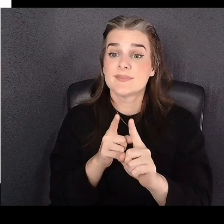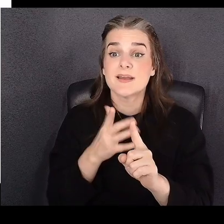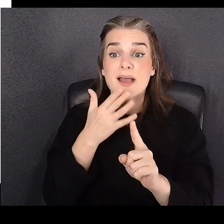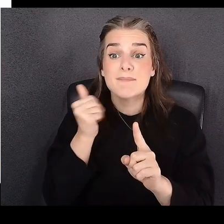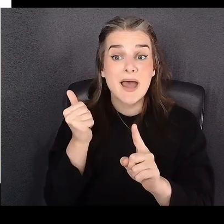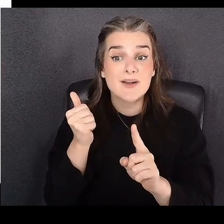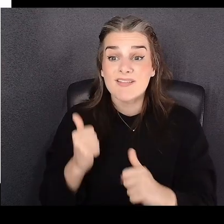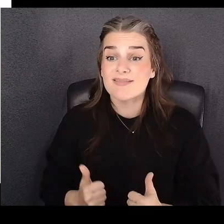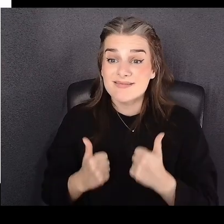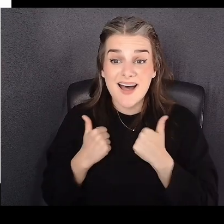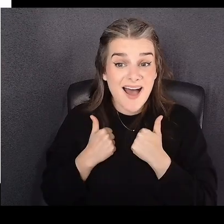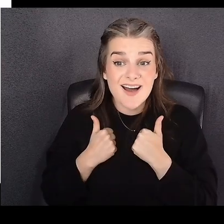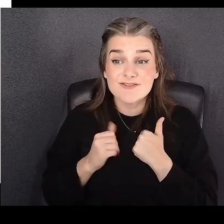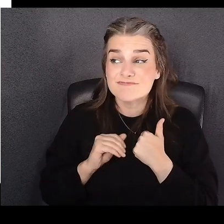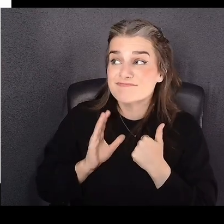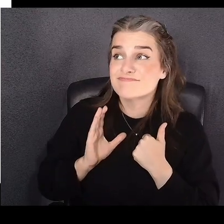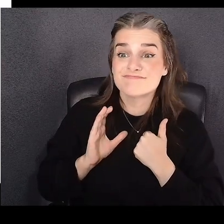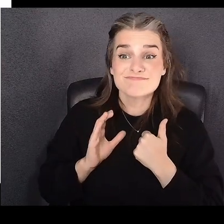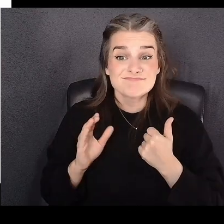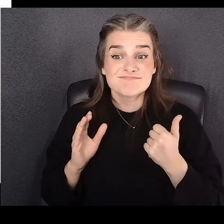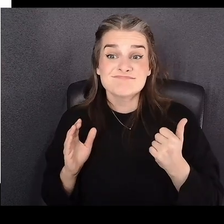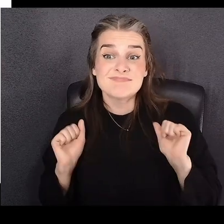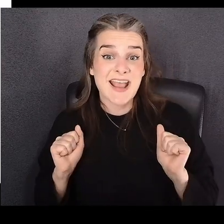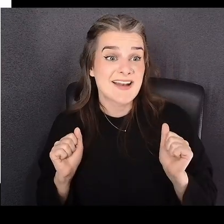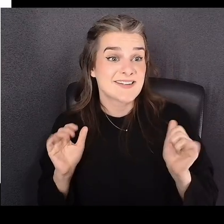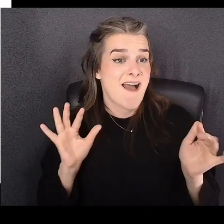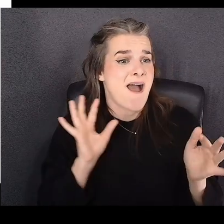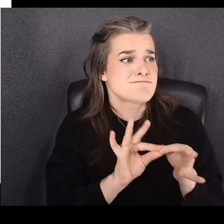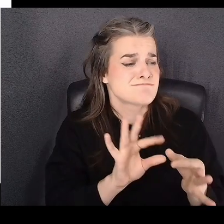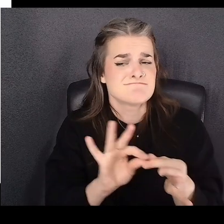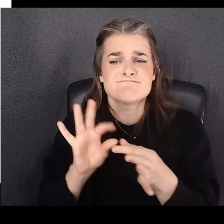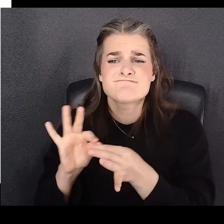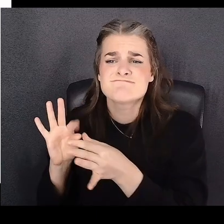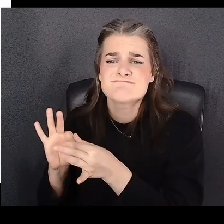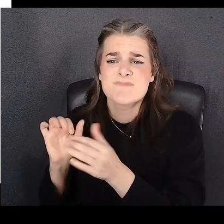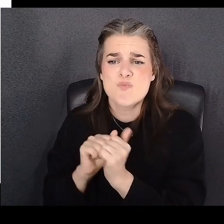and their ability to connect with others.